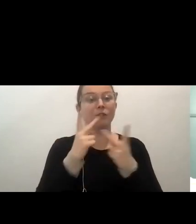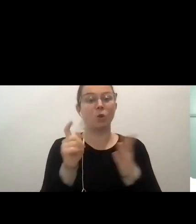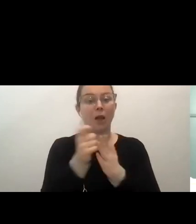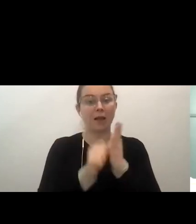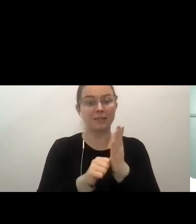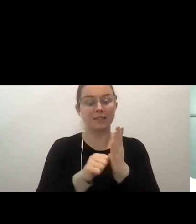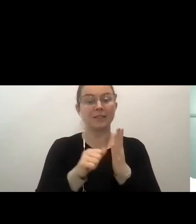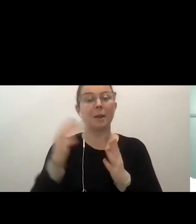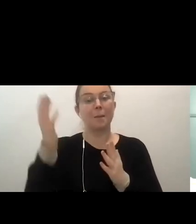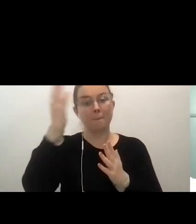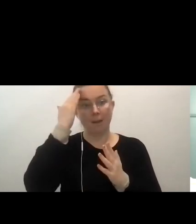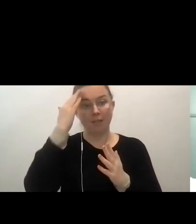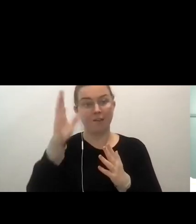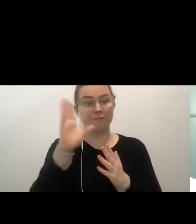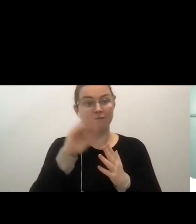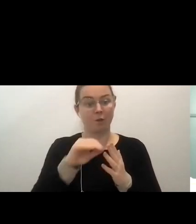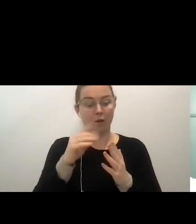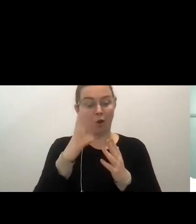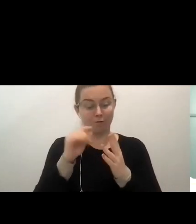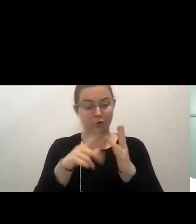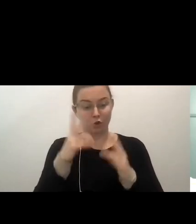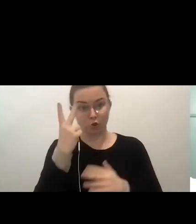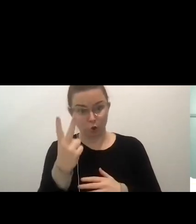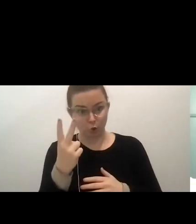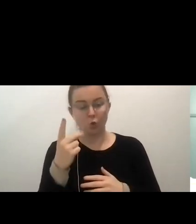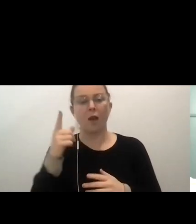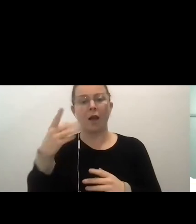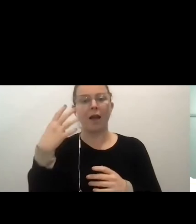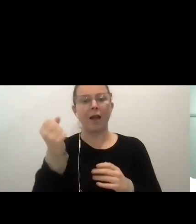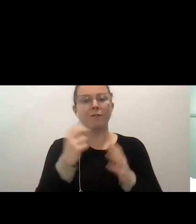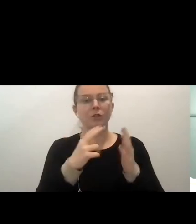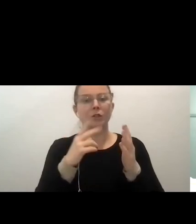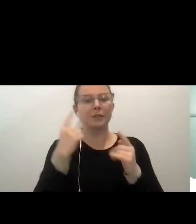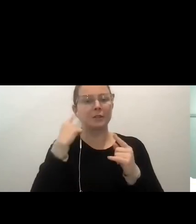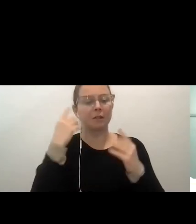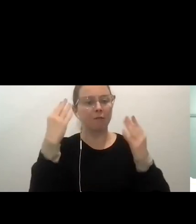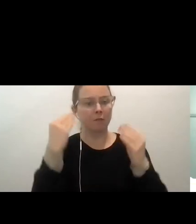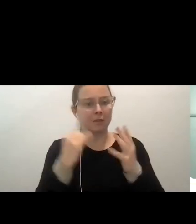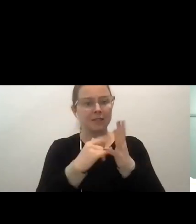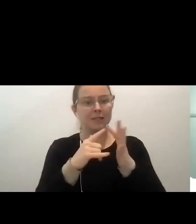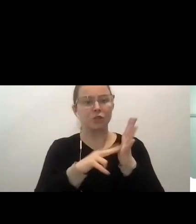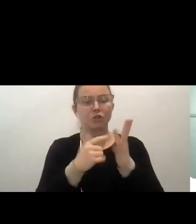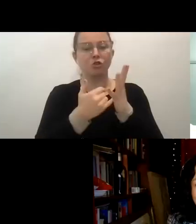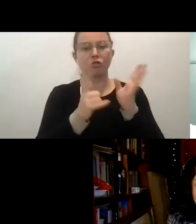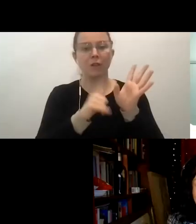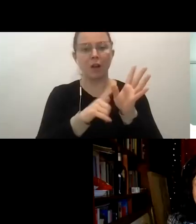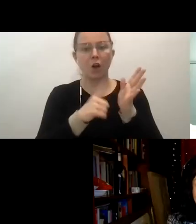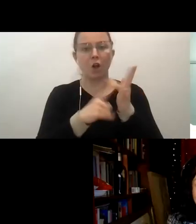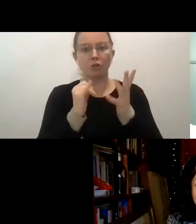sensorineural hearing loss. Many of her career choices have defied her hearing loss and she now advocates